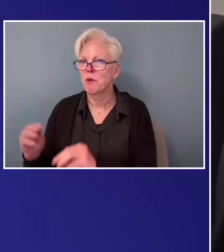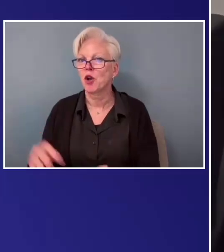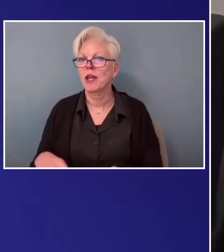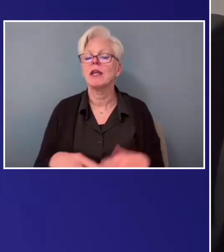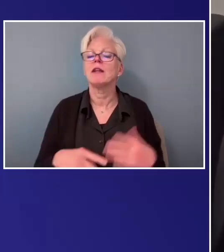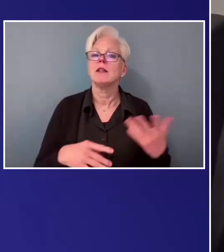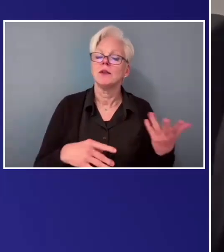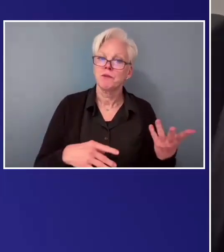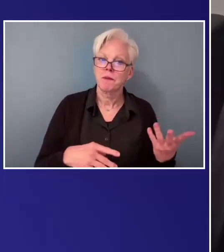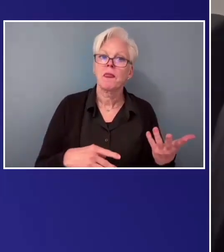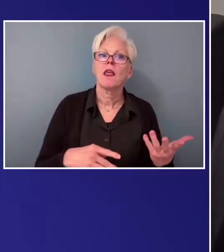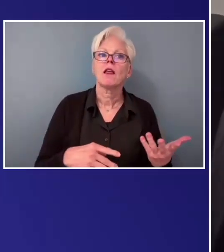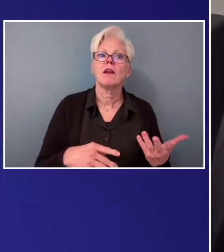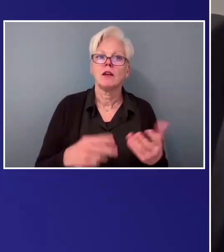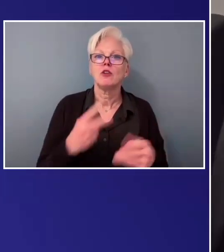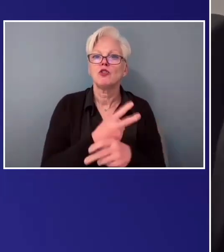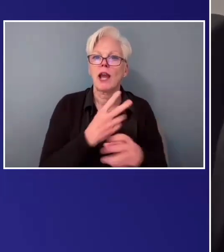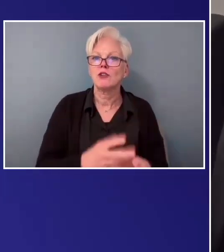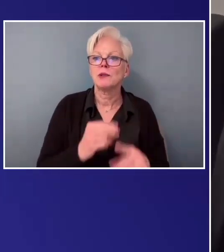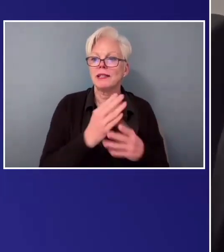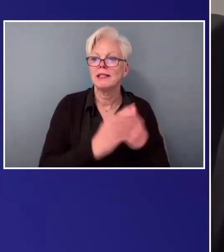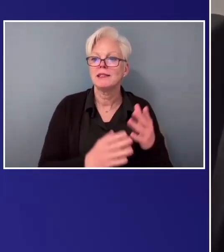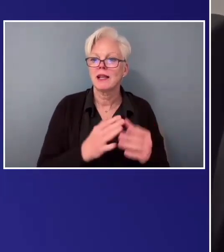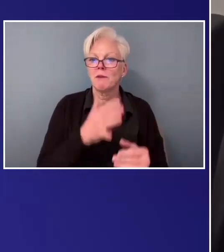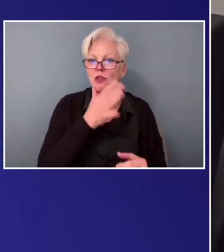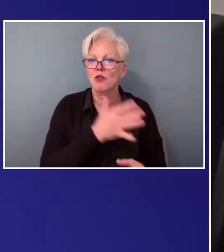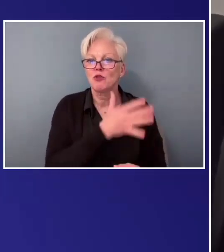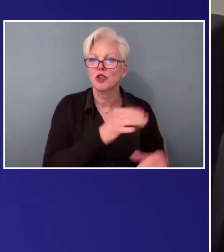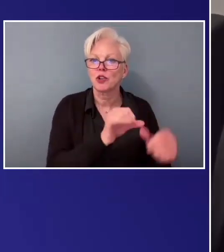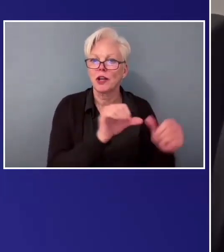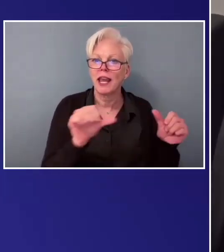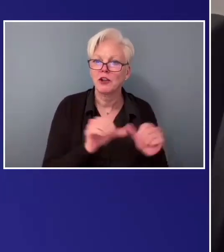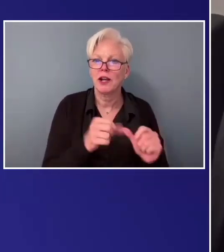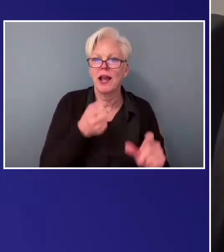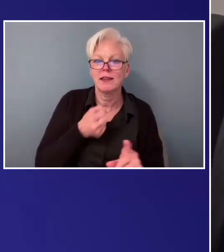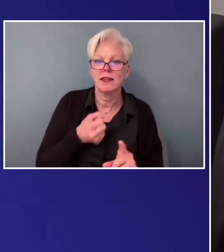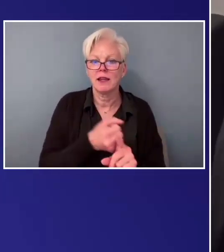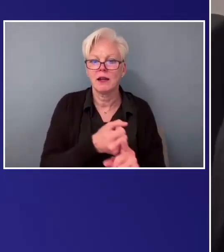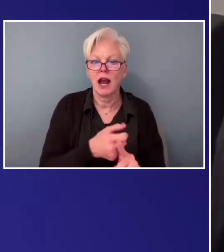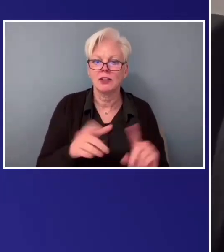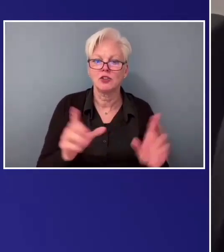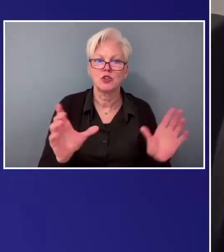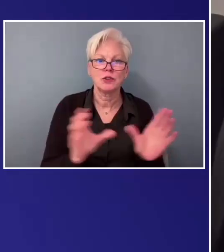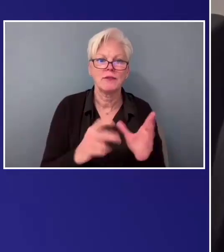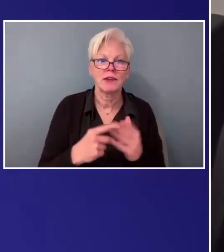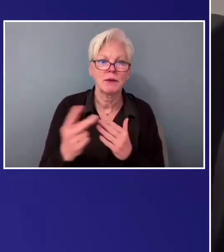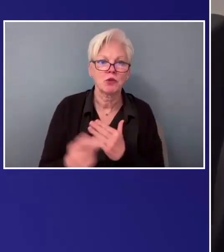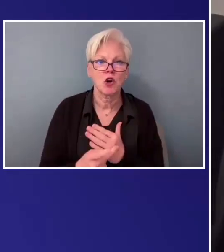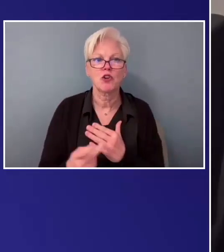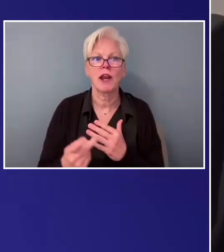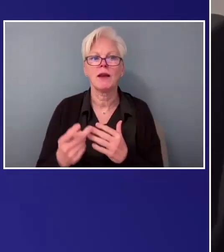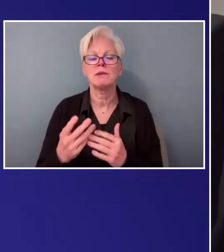some of the rural areas and, and the impact on certificate programs and, and where -- and certainly that's --